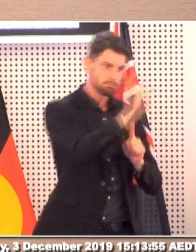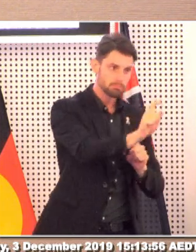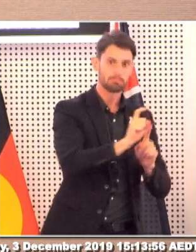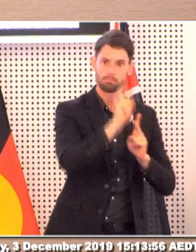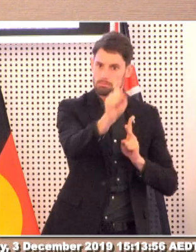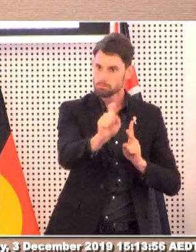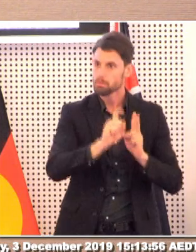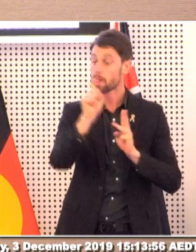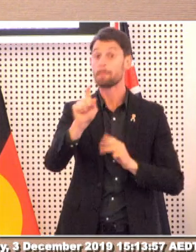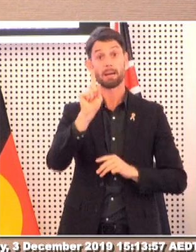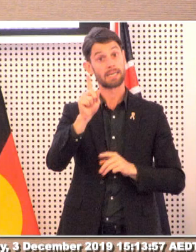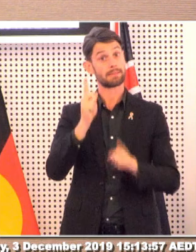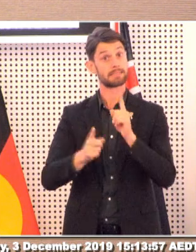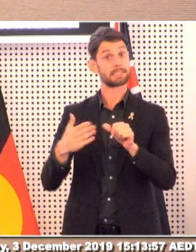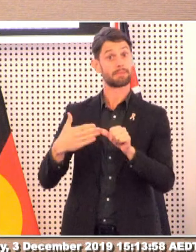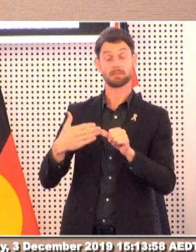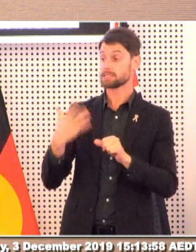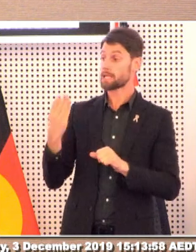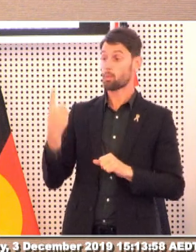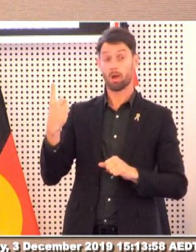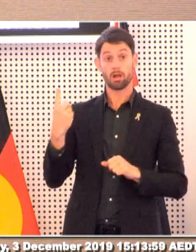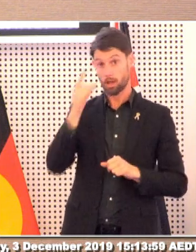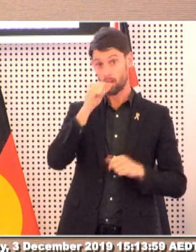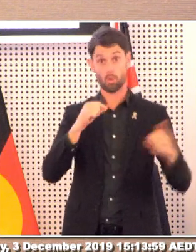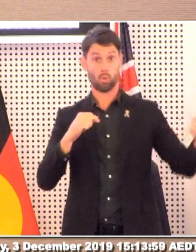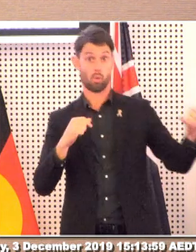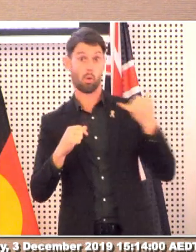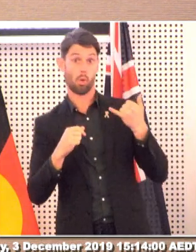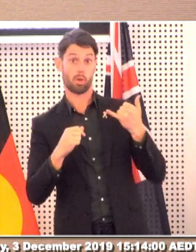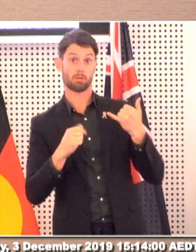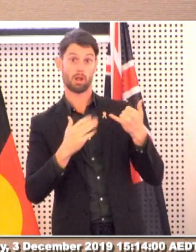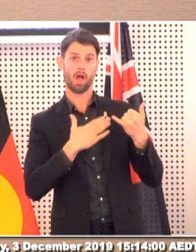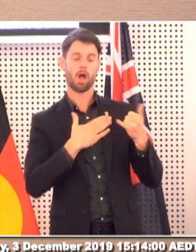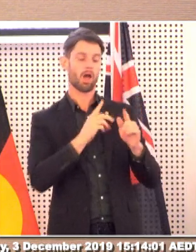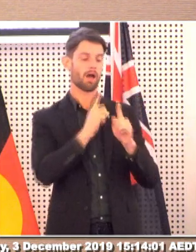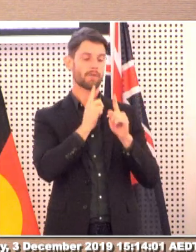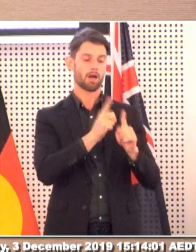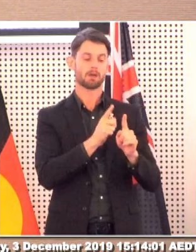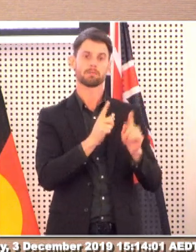So our advice line, we would get a large number of calls every year from people in